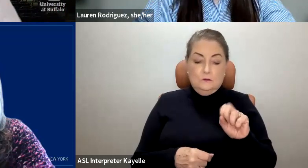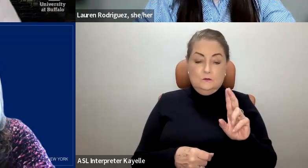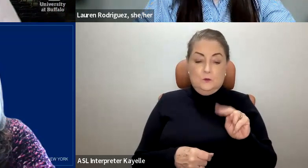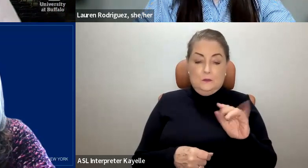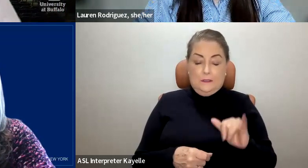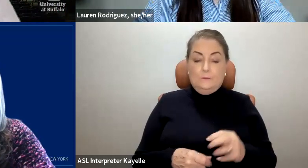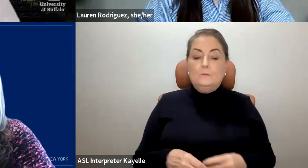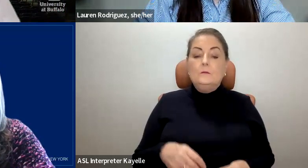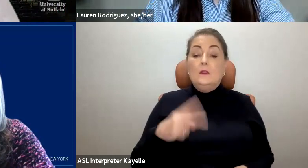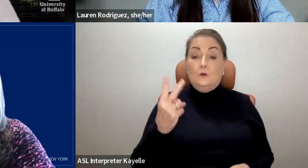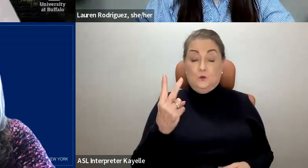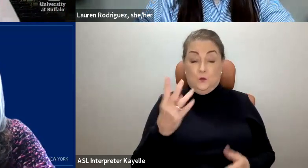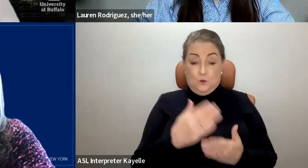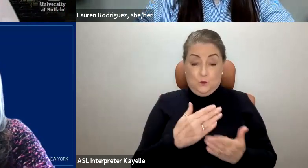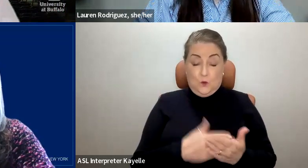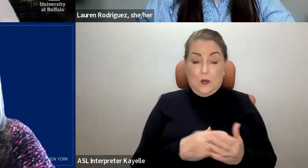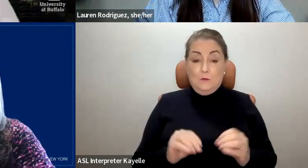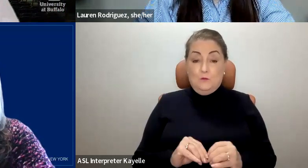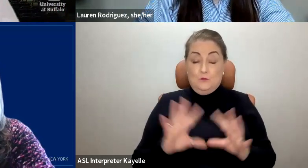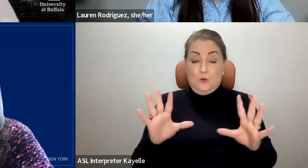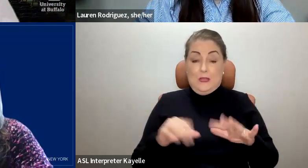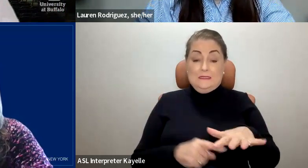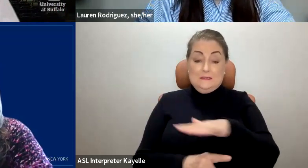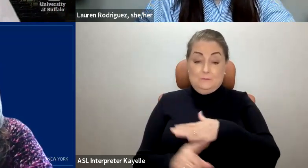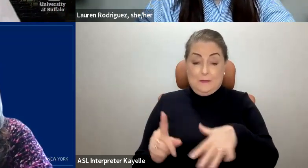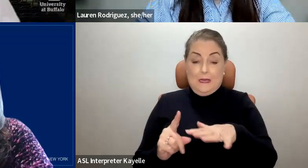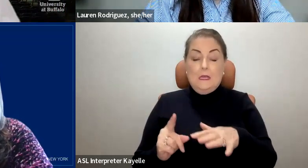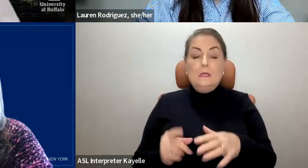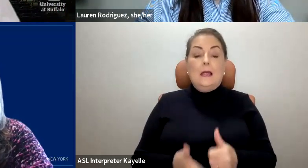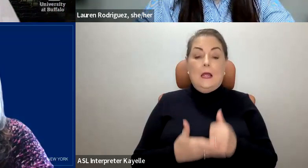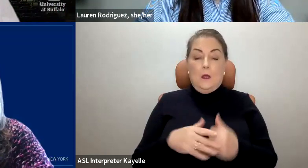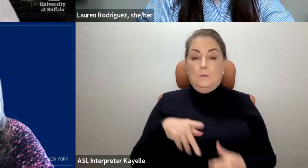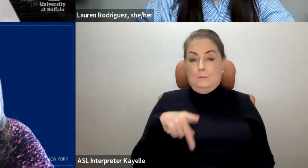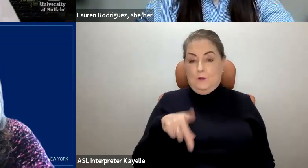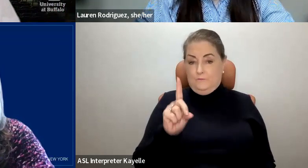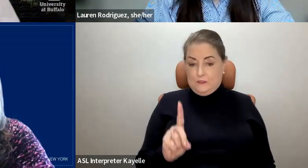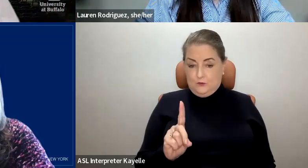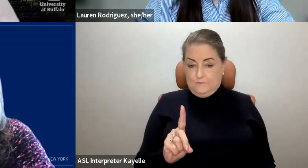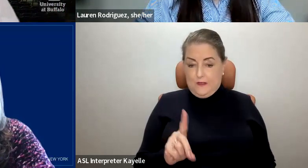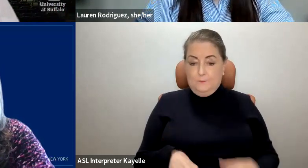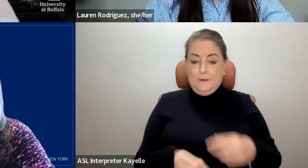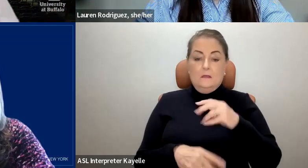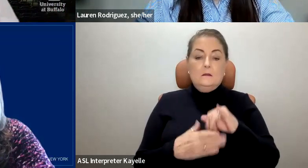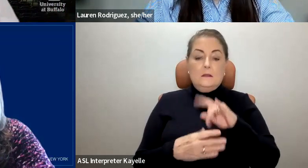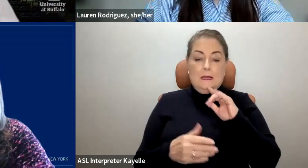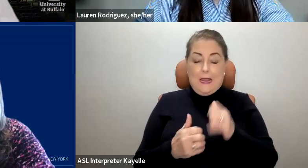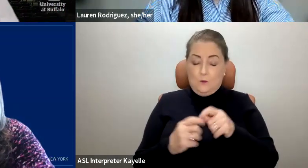courses in Brightspace. To help with professional development. The first course will be how to test for accessibility, what the